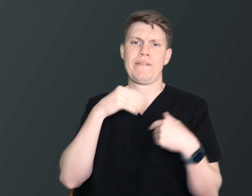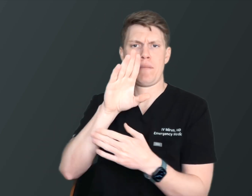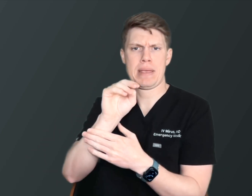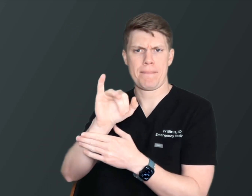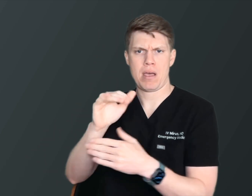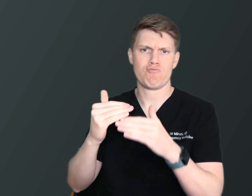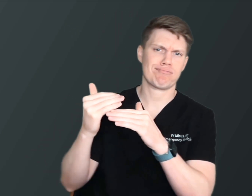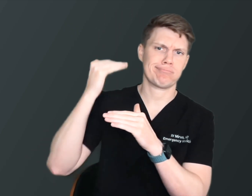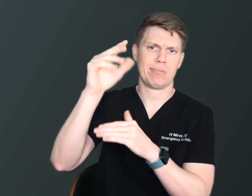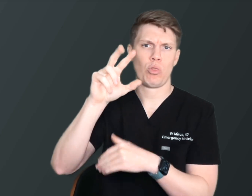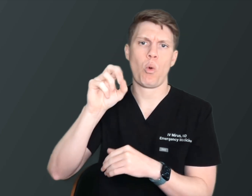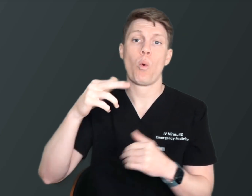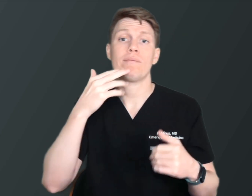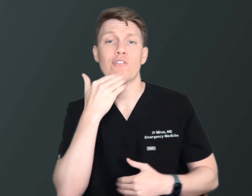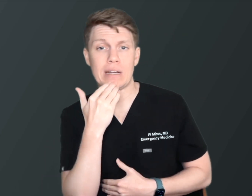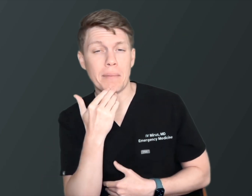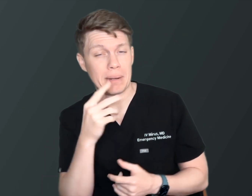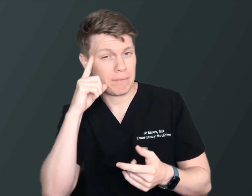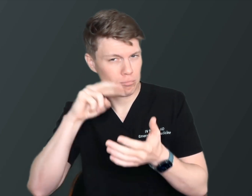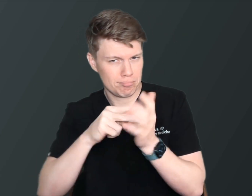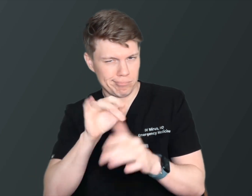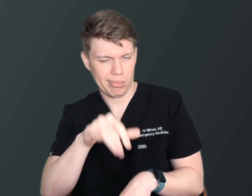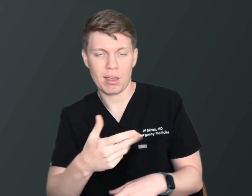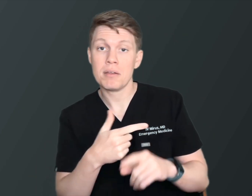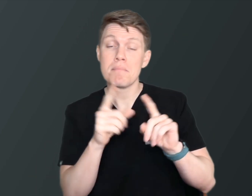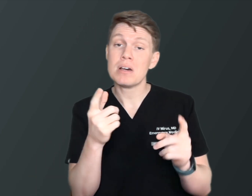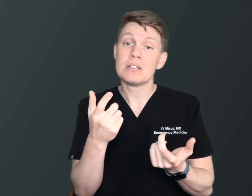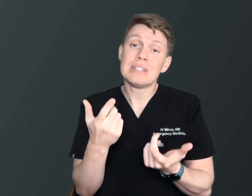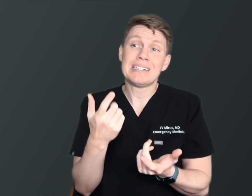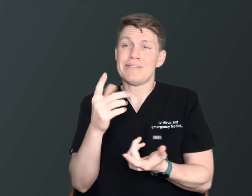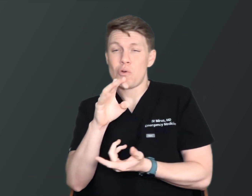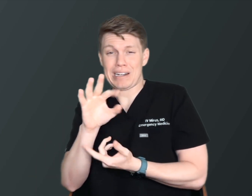unless you have a BMI of over 30 or diabetes.